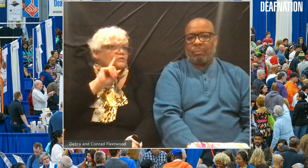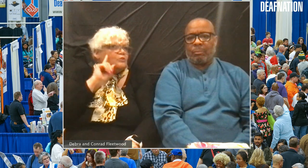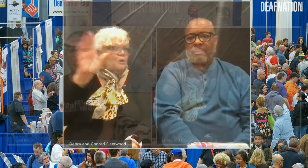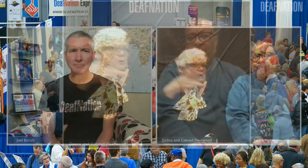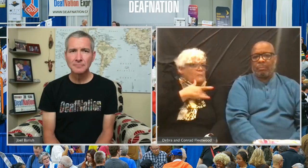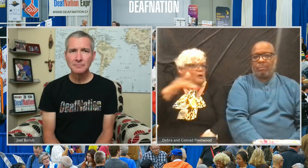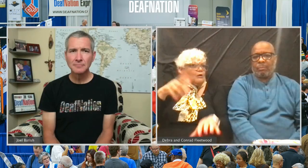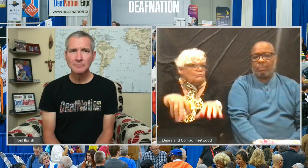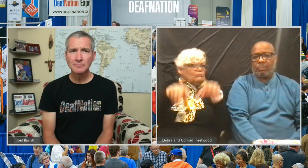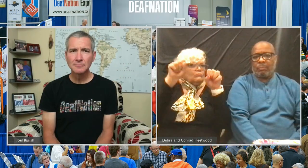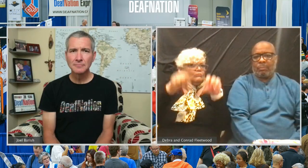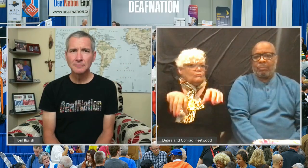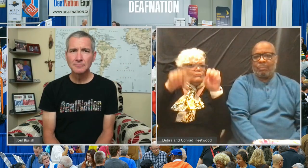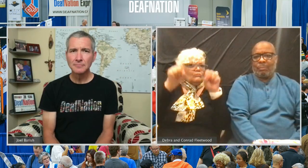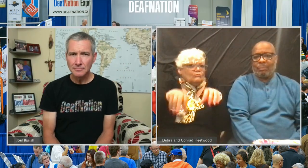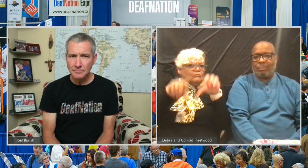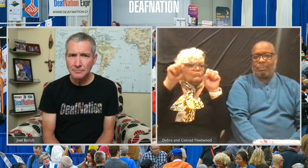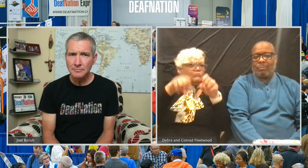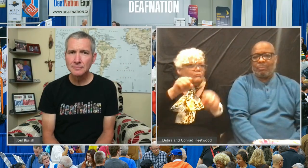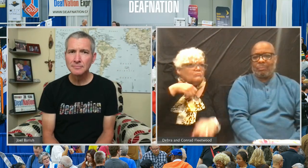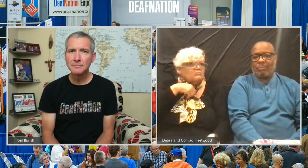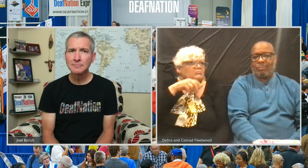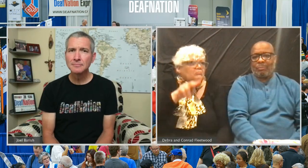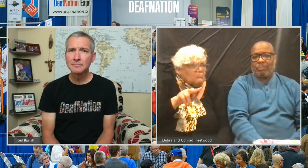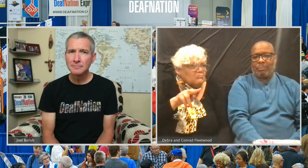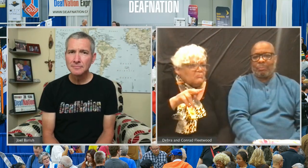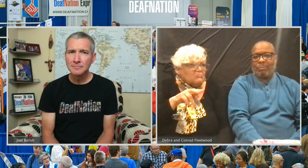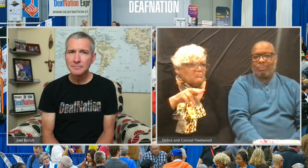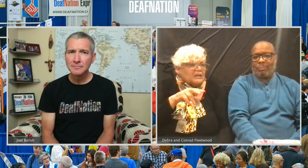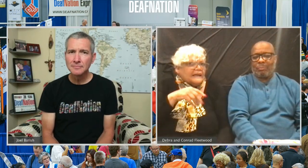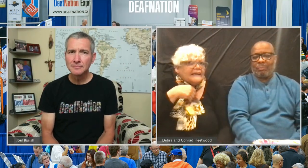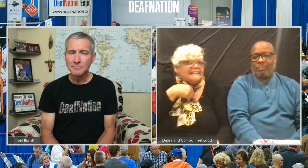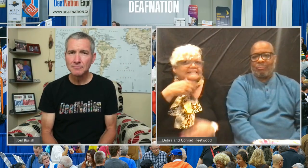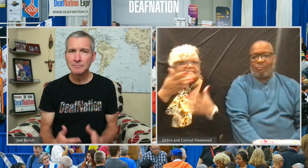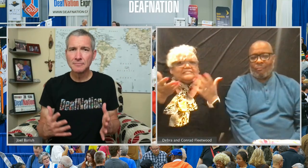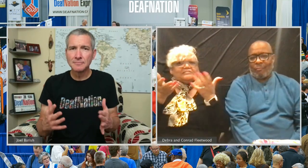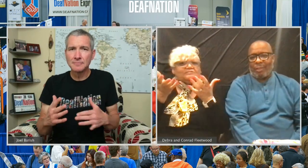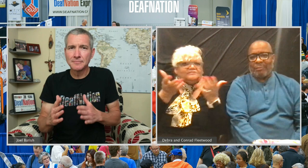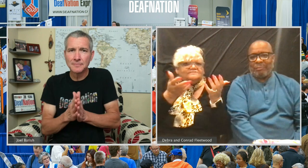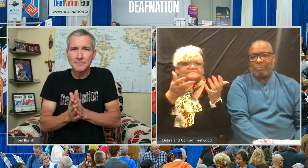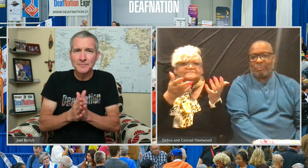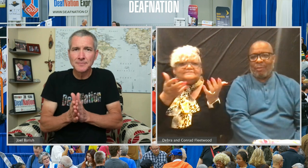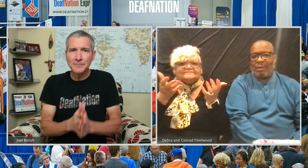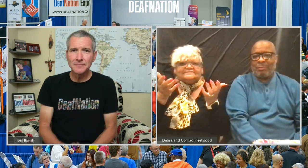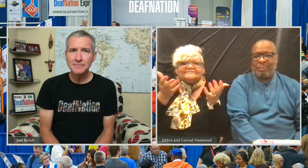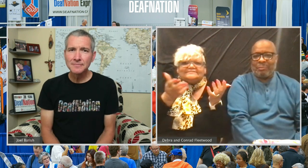It’s hosted by Deaf people, and I was interested but unsure. Motivated.